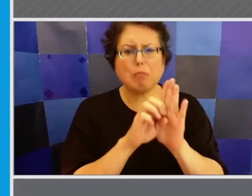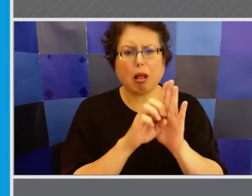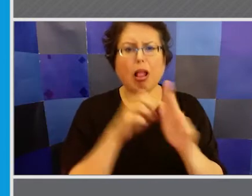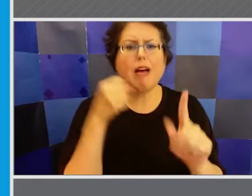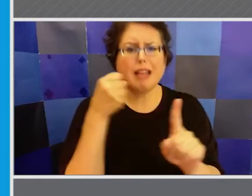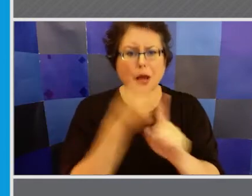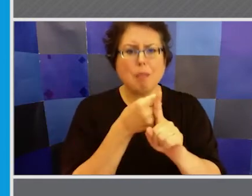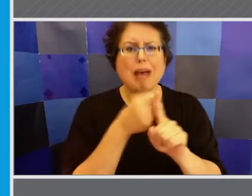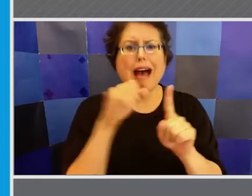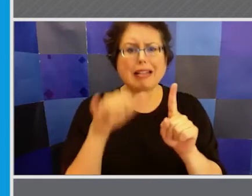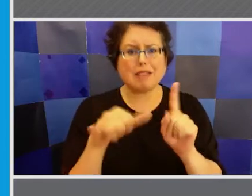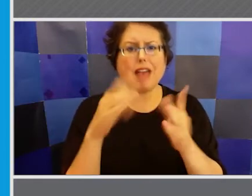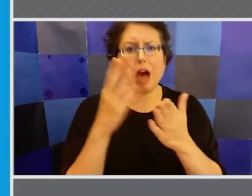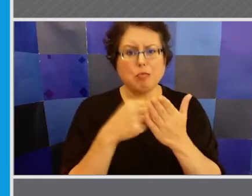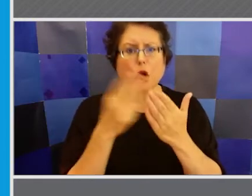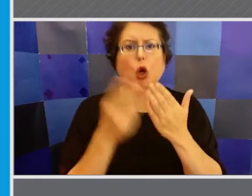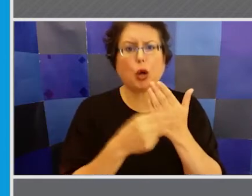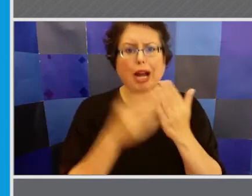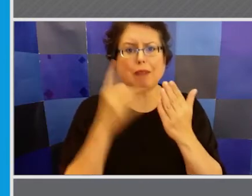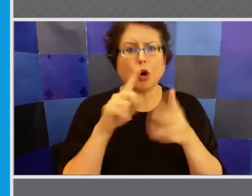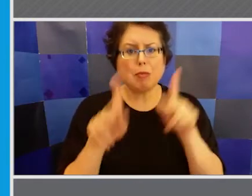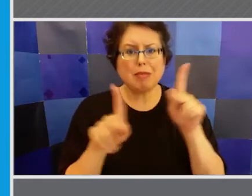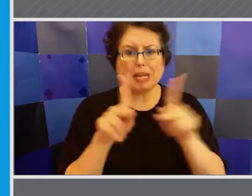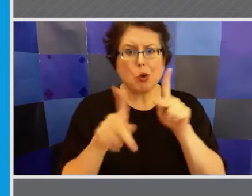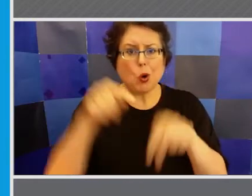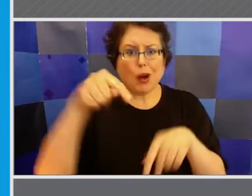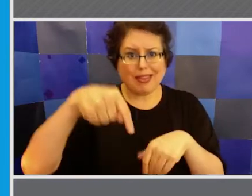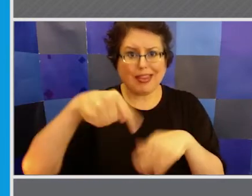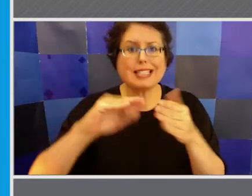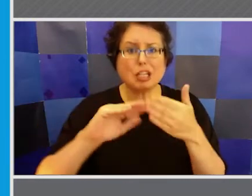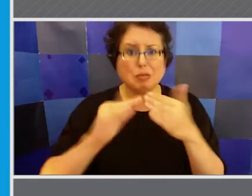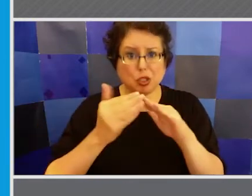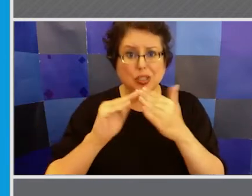have on persons in our community. Thanks David.